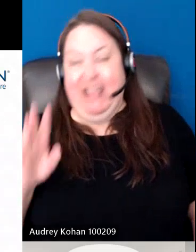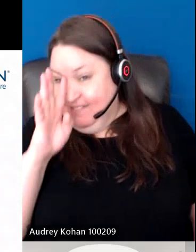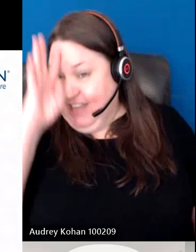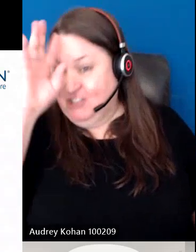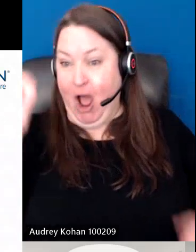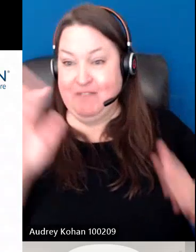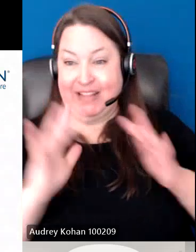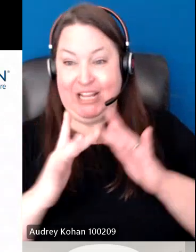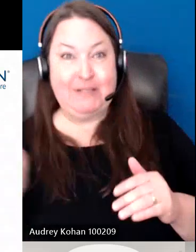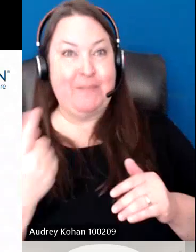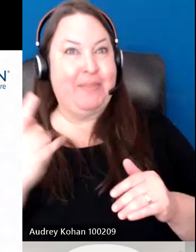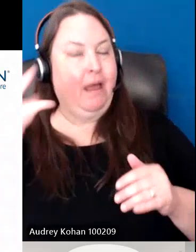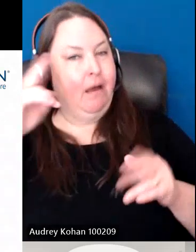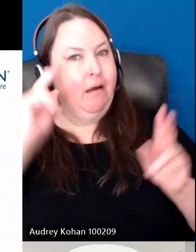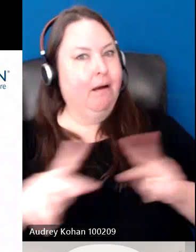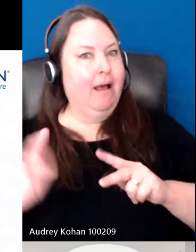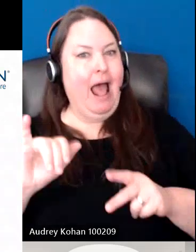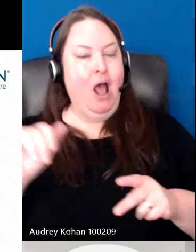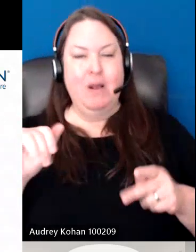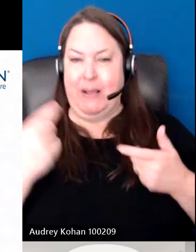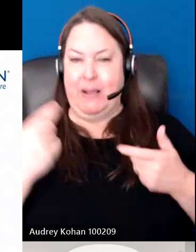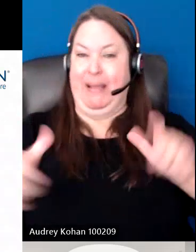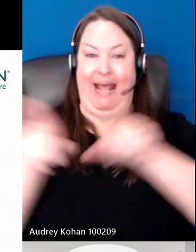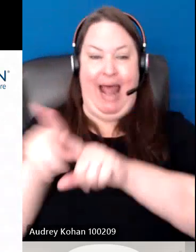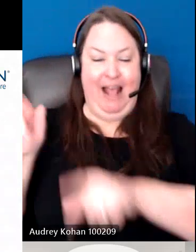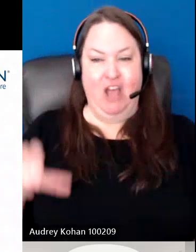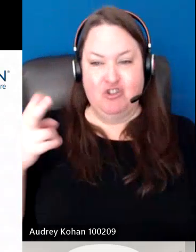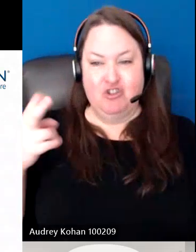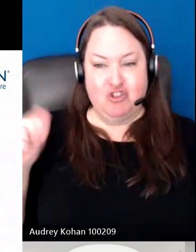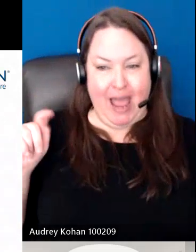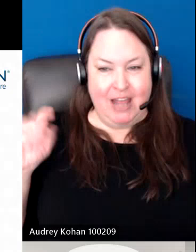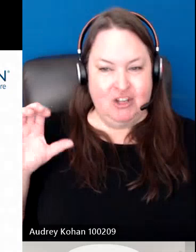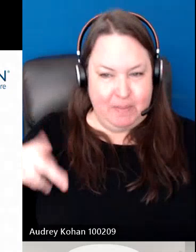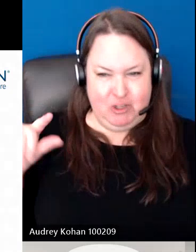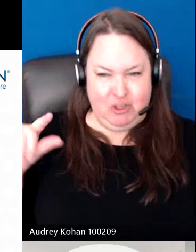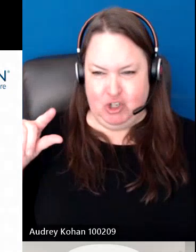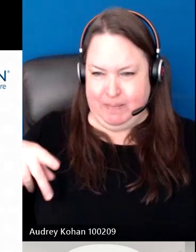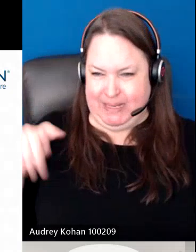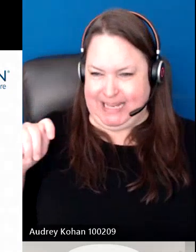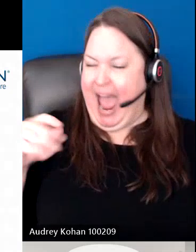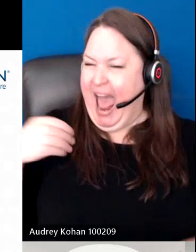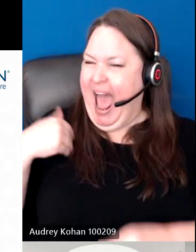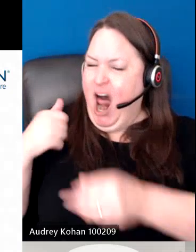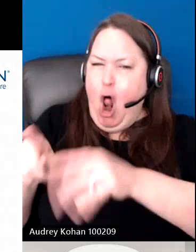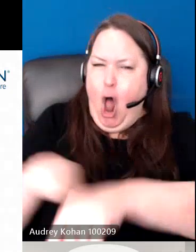something else as significant as that and there was a very long delay in finalizing